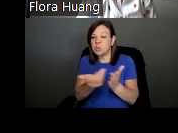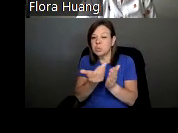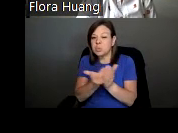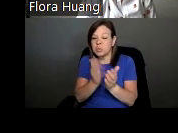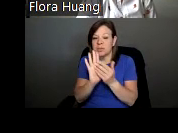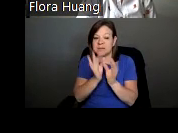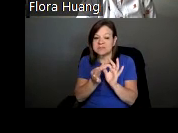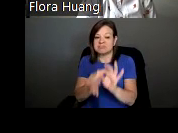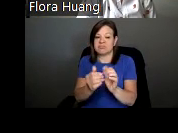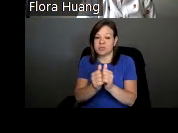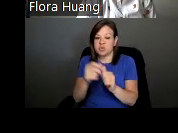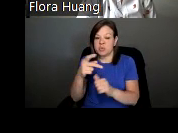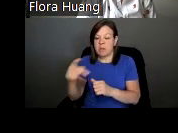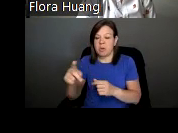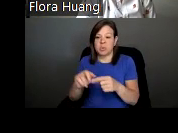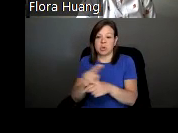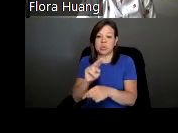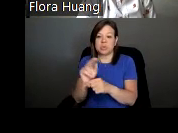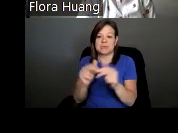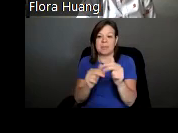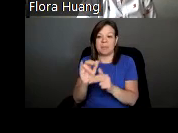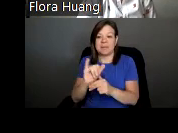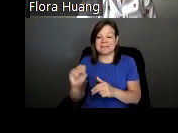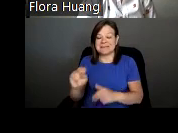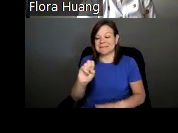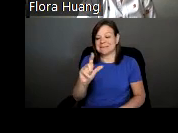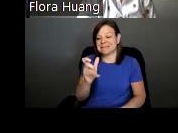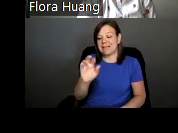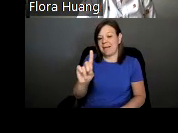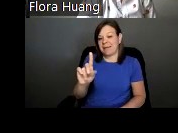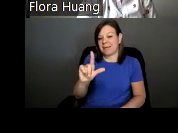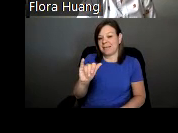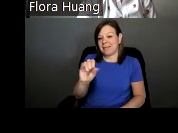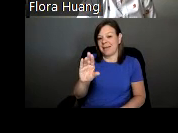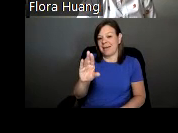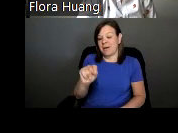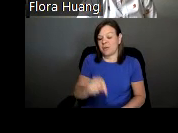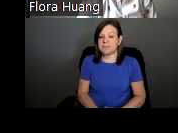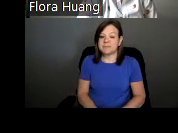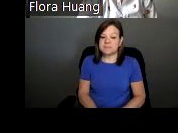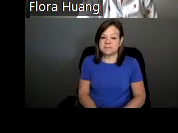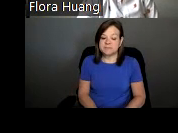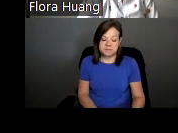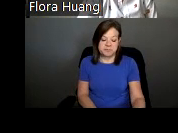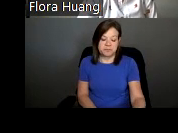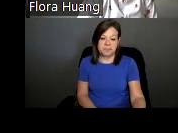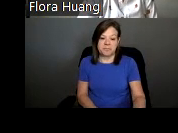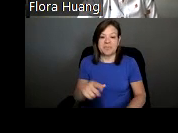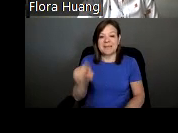you wanna make sure that you use the built in slide layouts. These built in slide layouts that are available